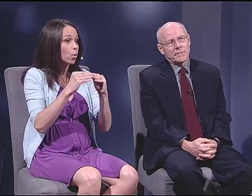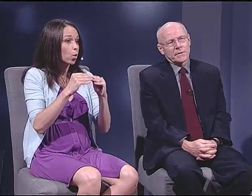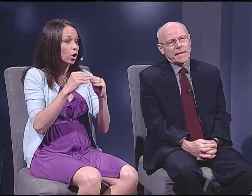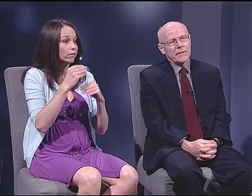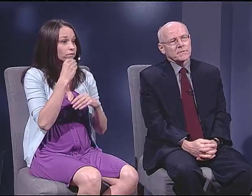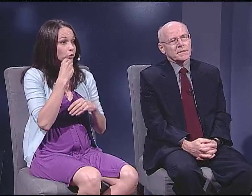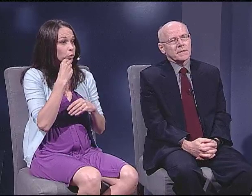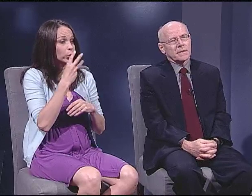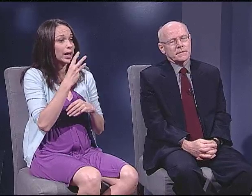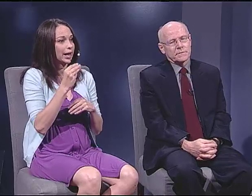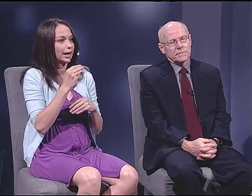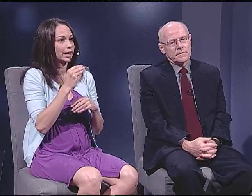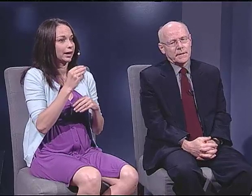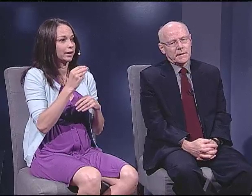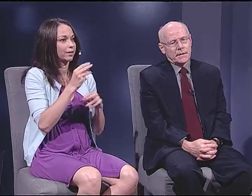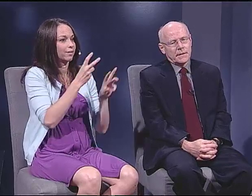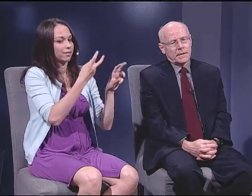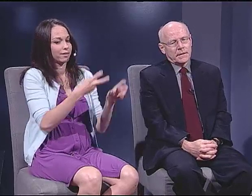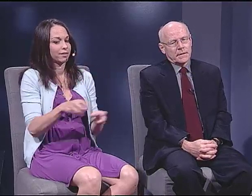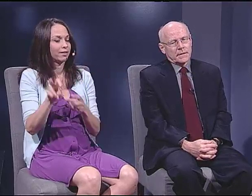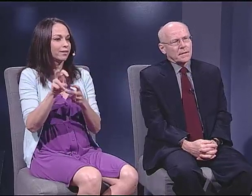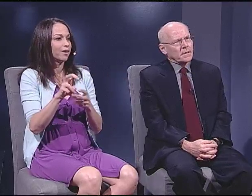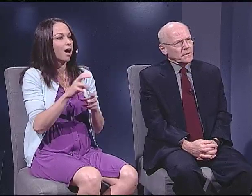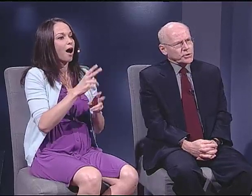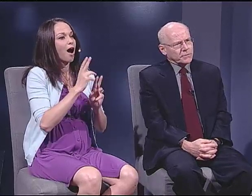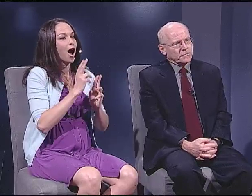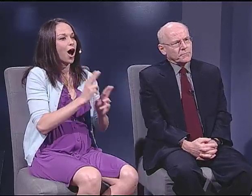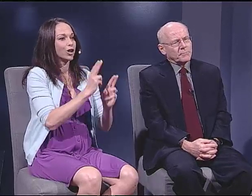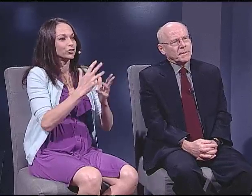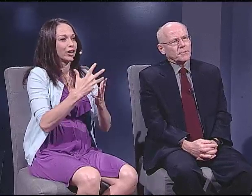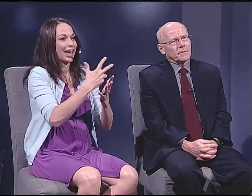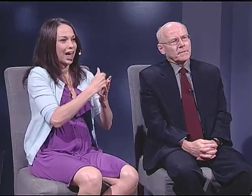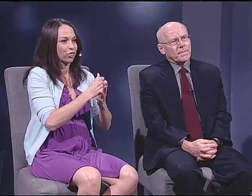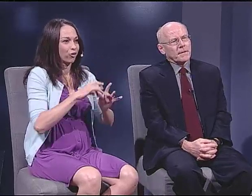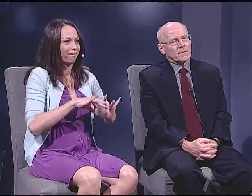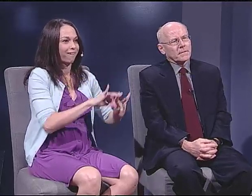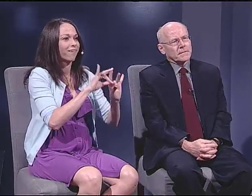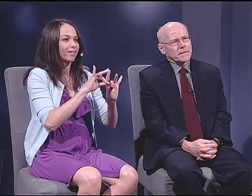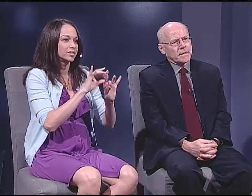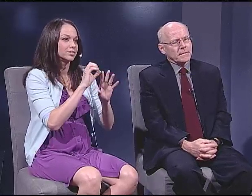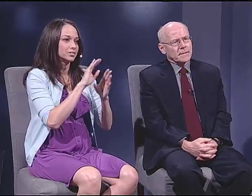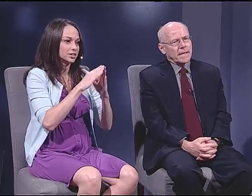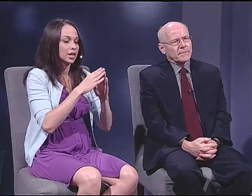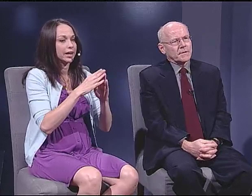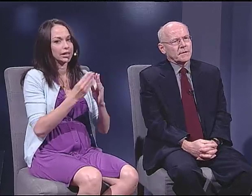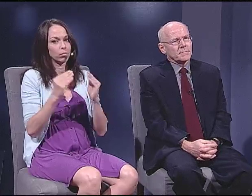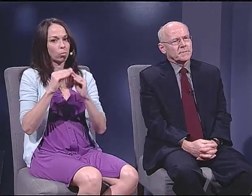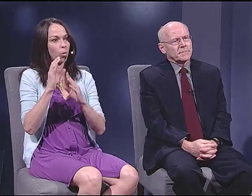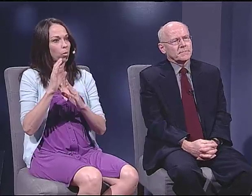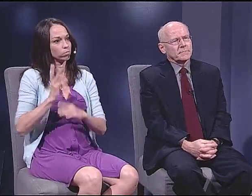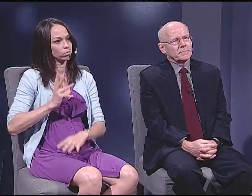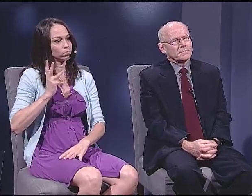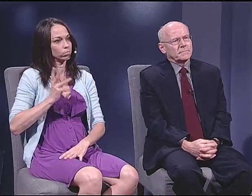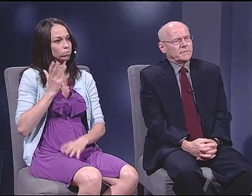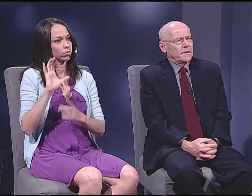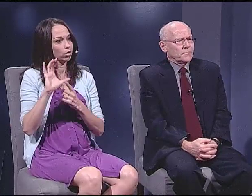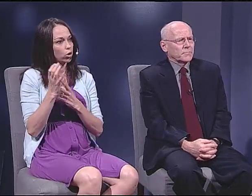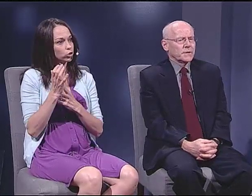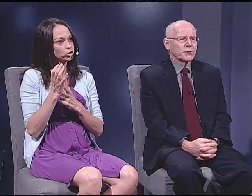of hunter-gathering society, to culture where people are settled and have time to develop religion